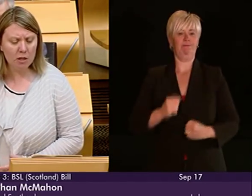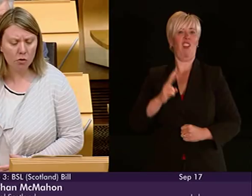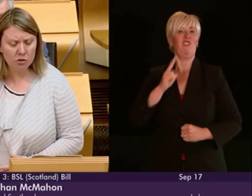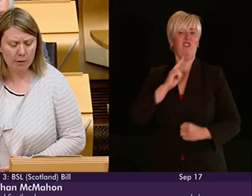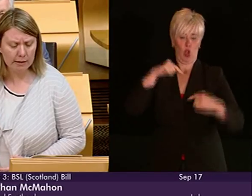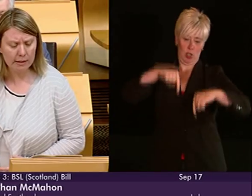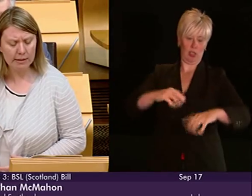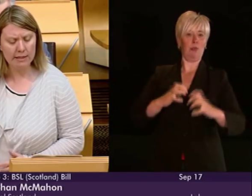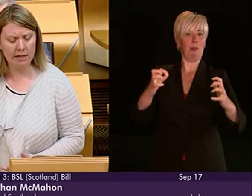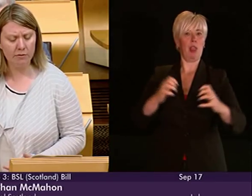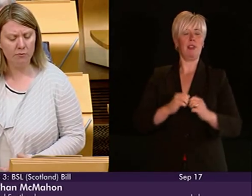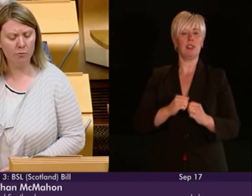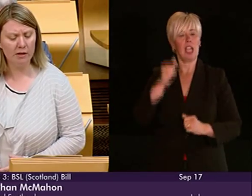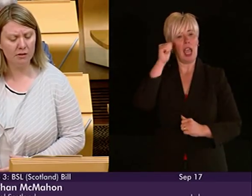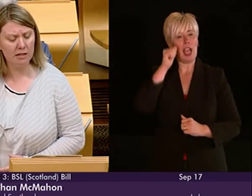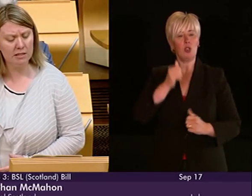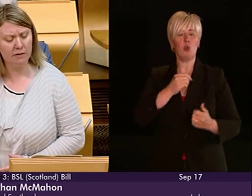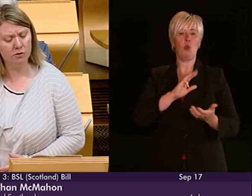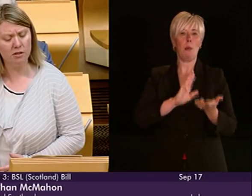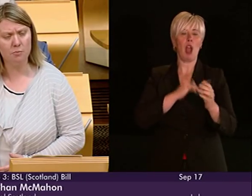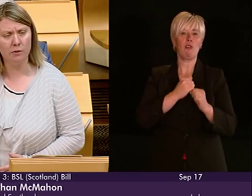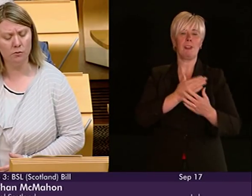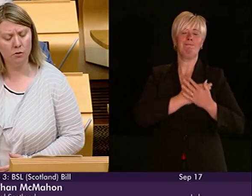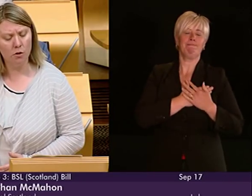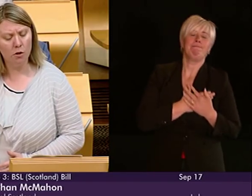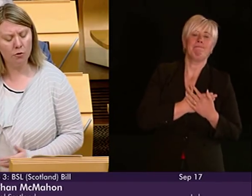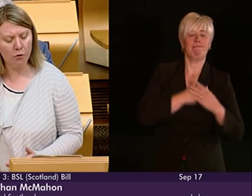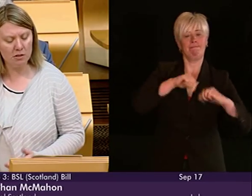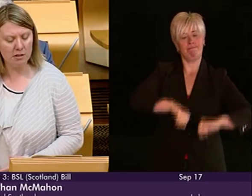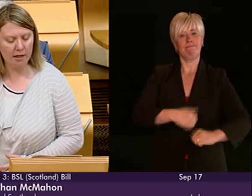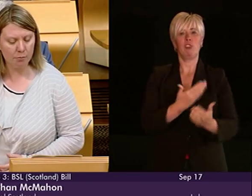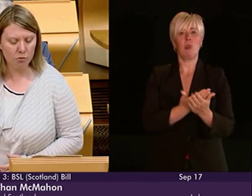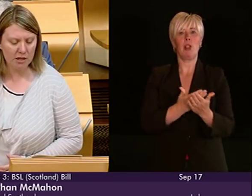means a lot to him, as is evident from the effort that he has given it throughout its entire